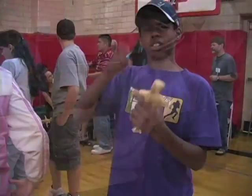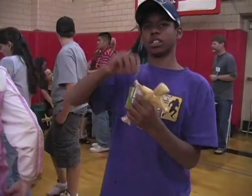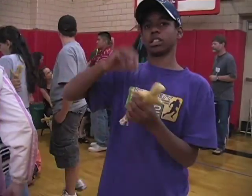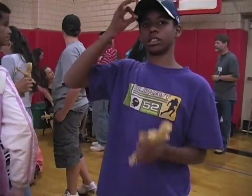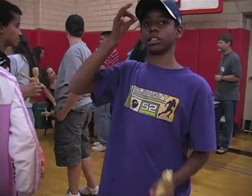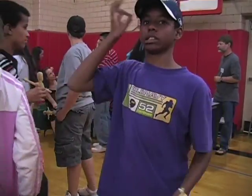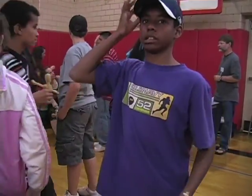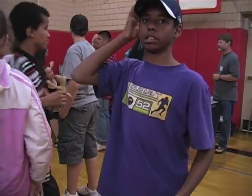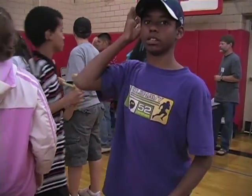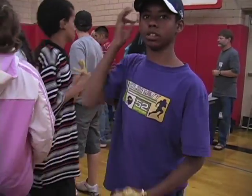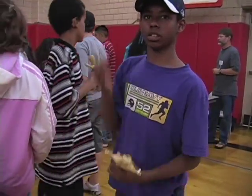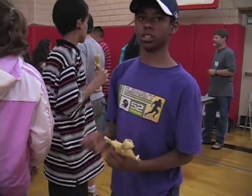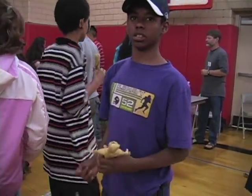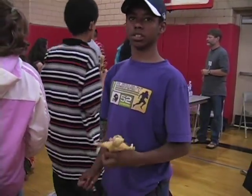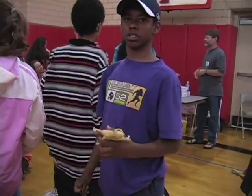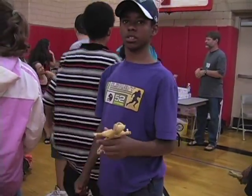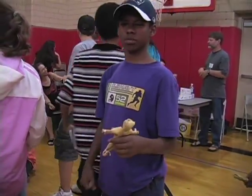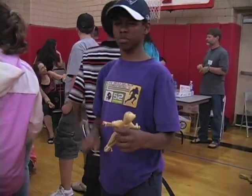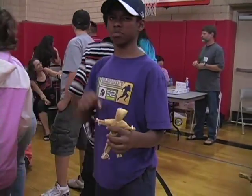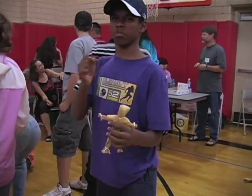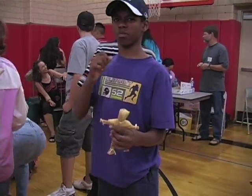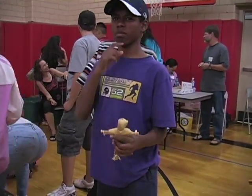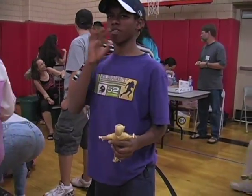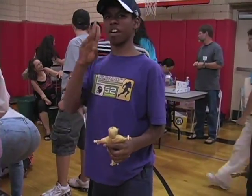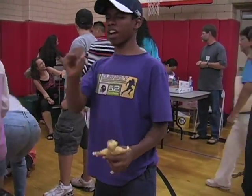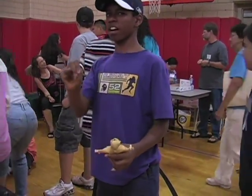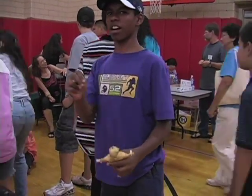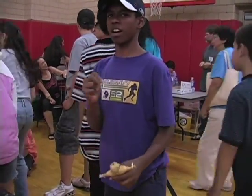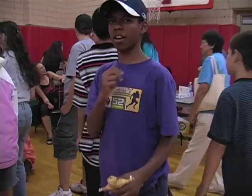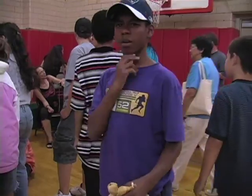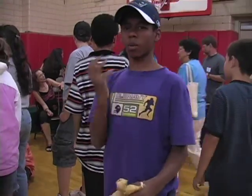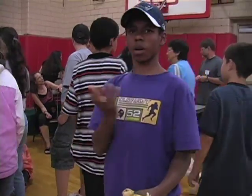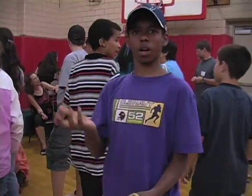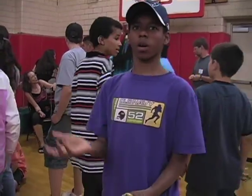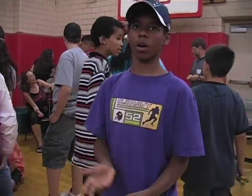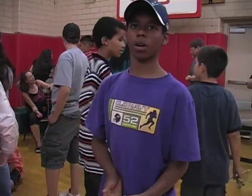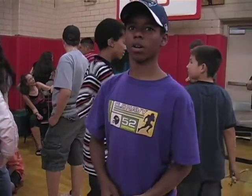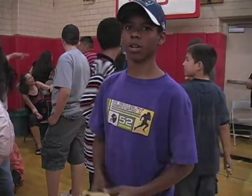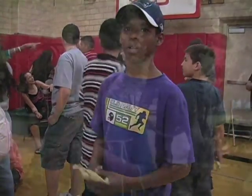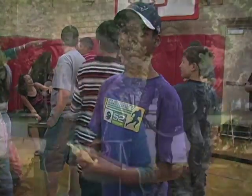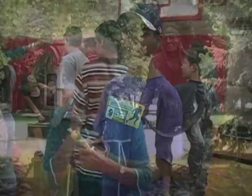Indian, wow it was fun!